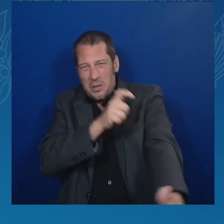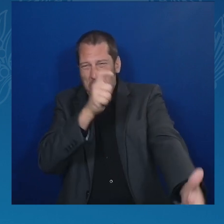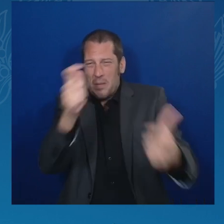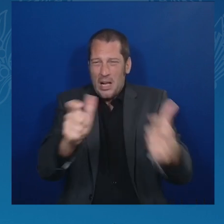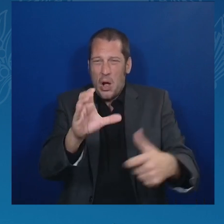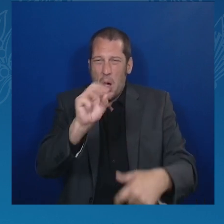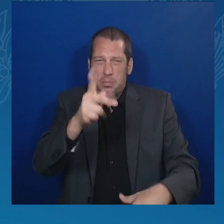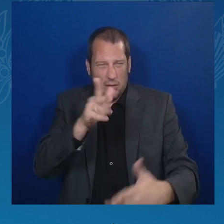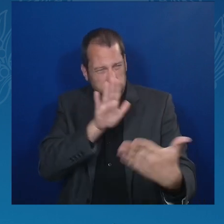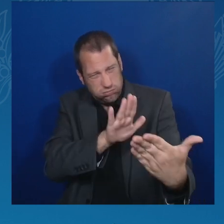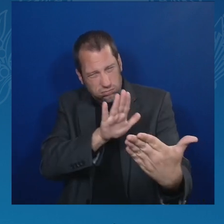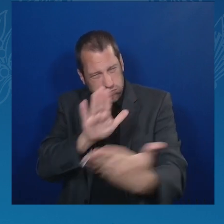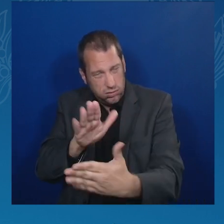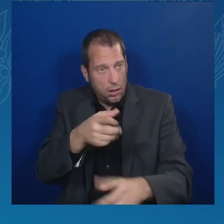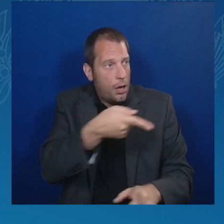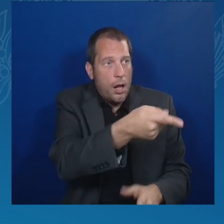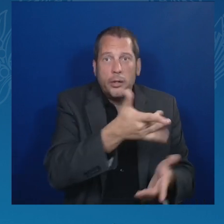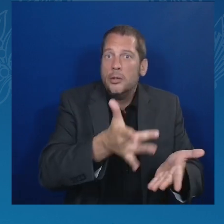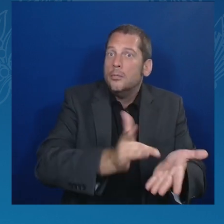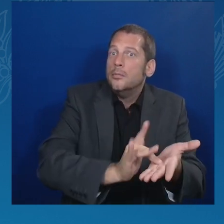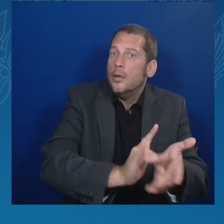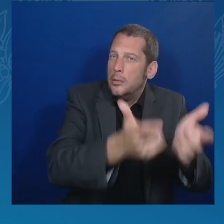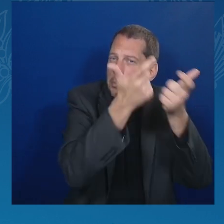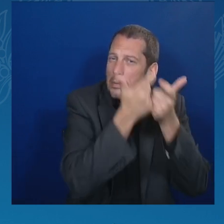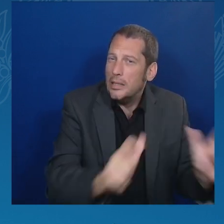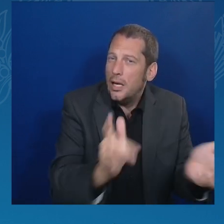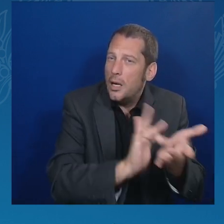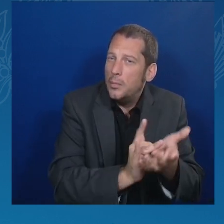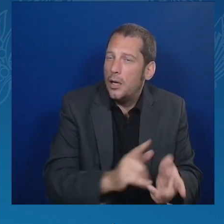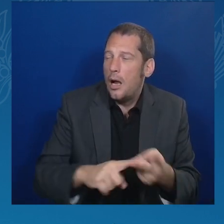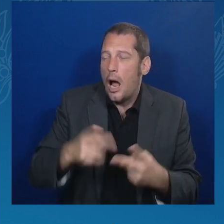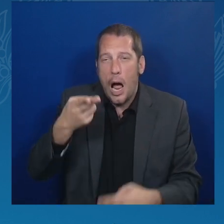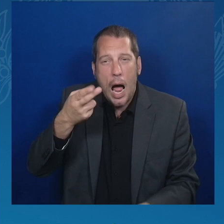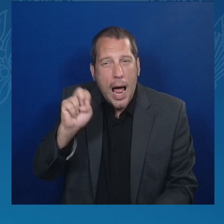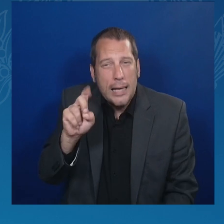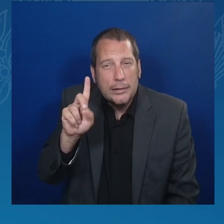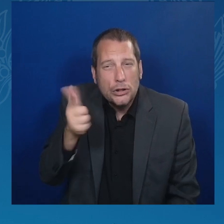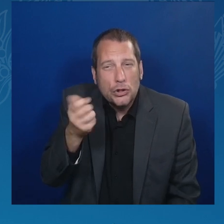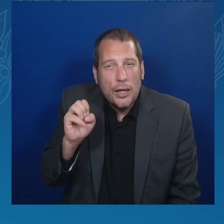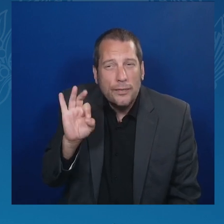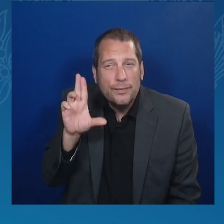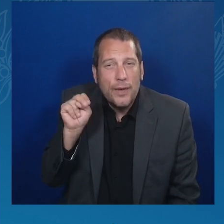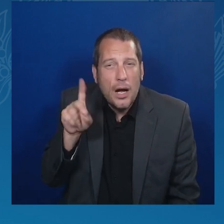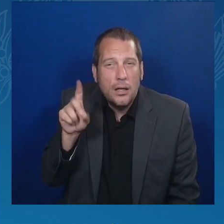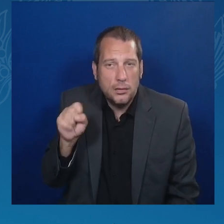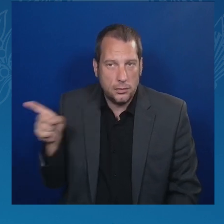And you have won -- you've won fair pay, better benefits,